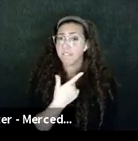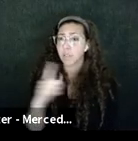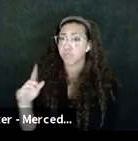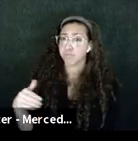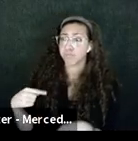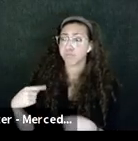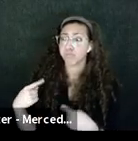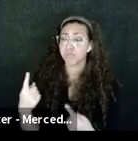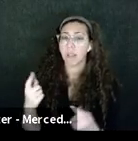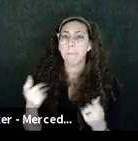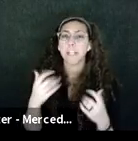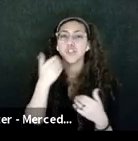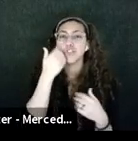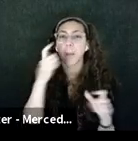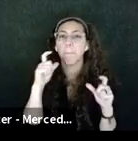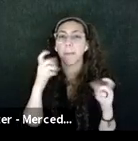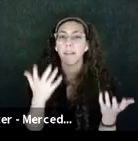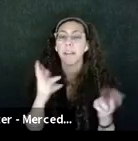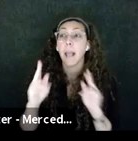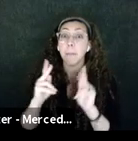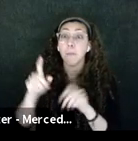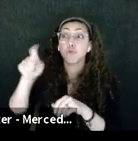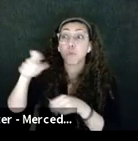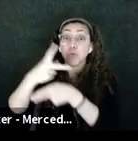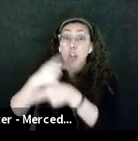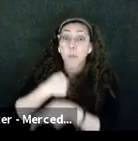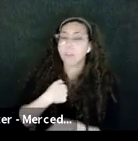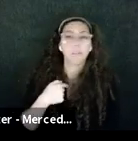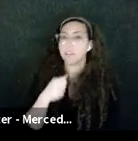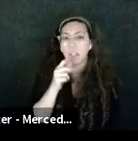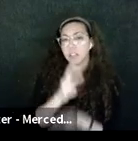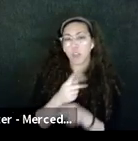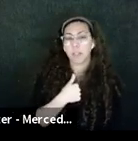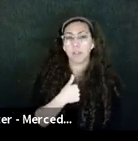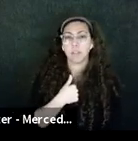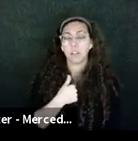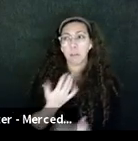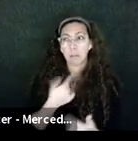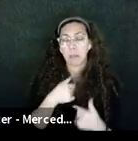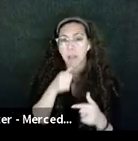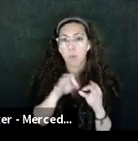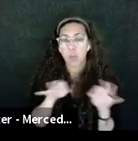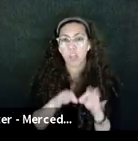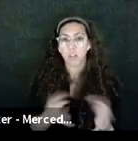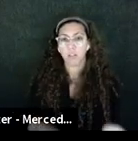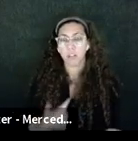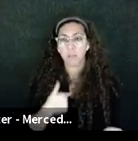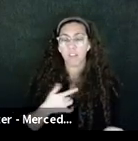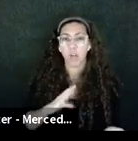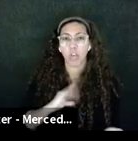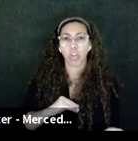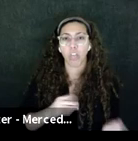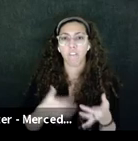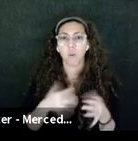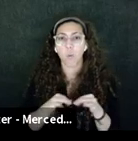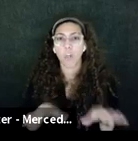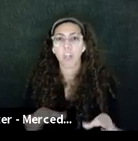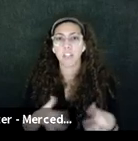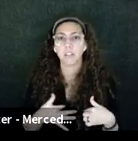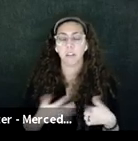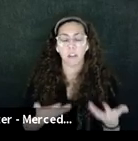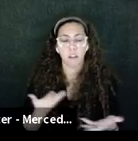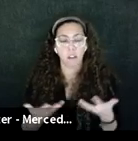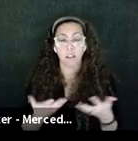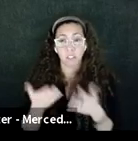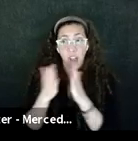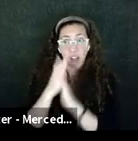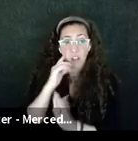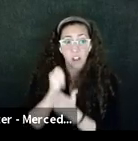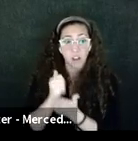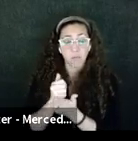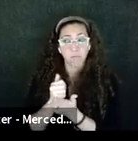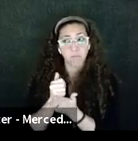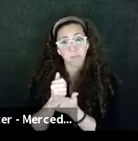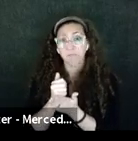Jason Williams: The people that were supposed to take care of me didn't. And so maybe I'm not worth people taking care of me. And so, asking for help, can be just a huge, huge